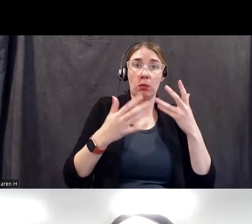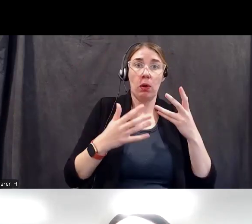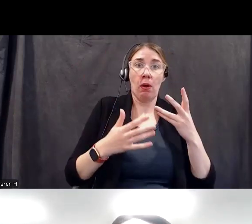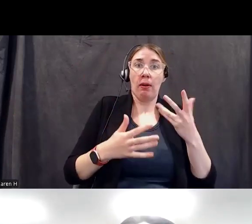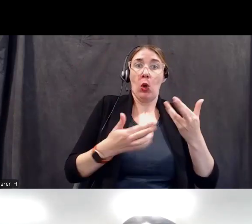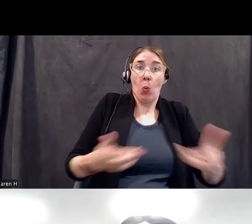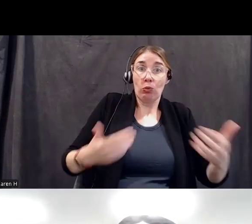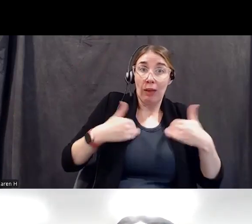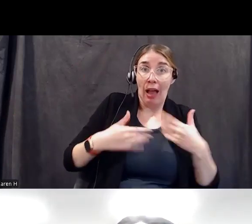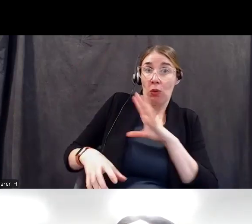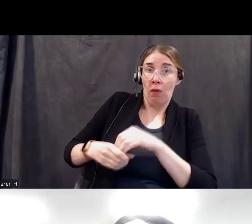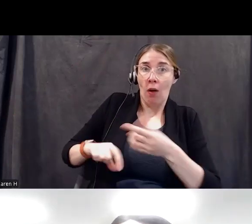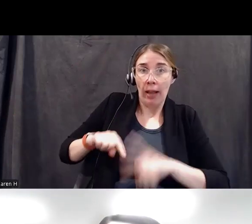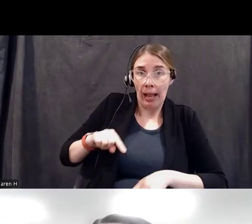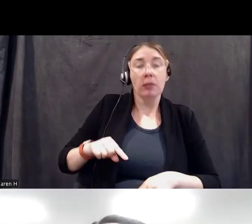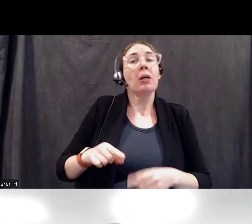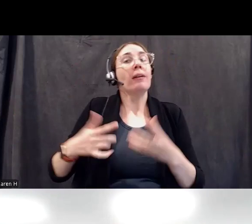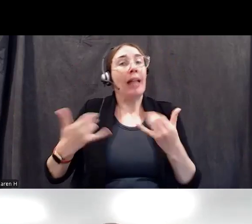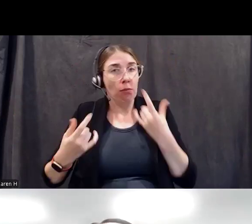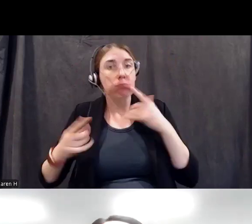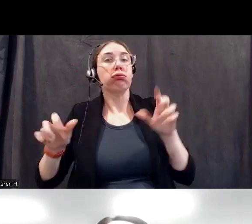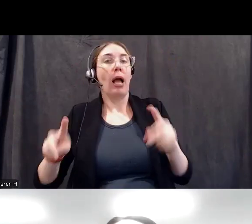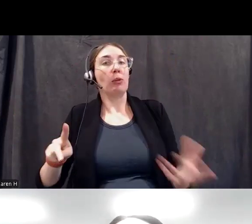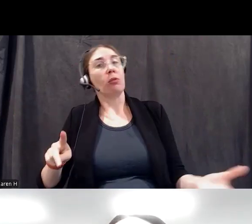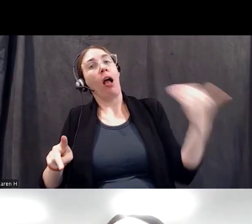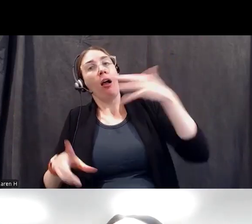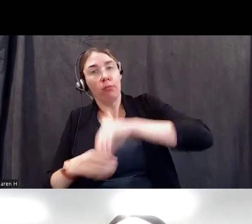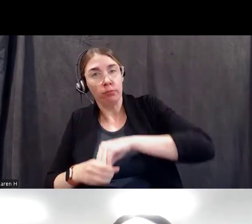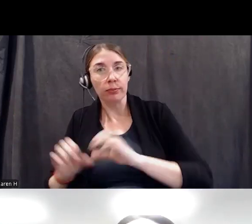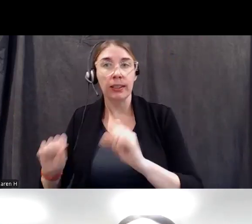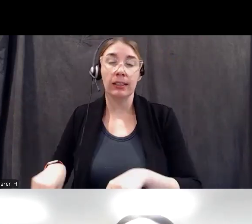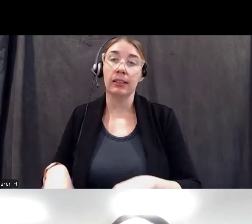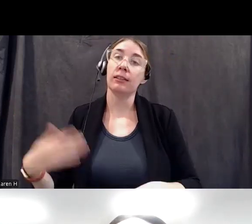And I just wanted to share our DEC recently made an interactive map